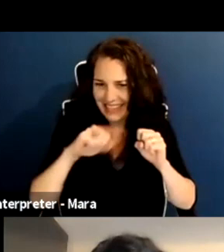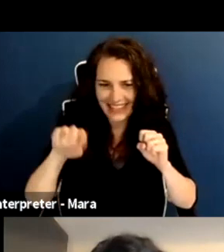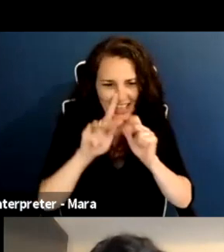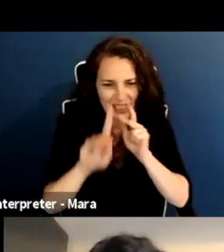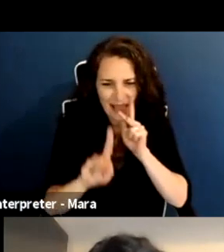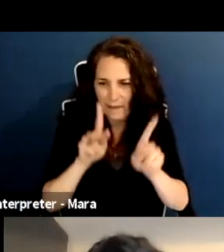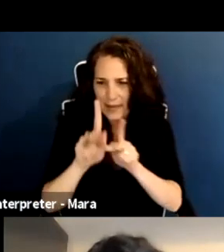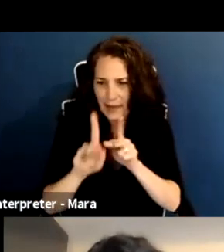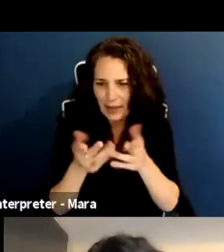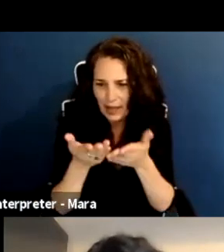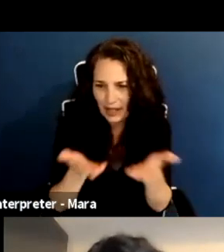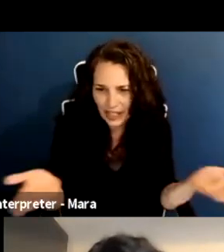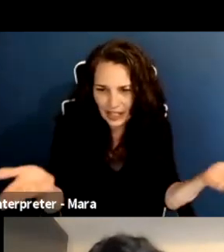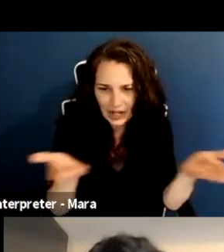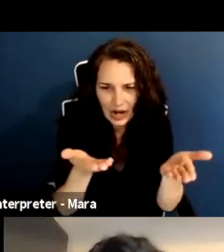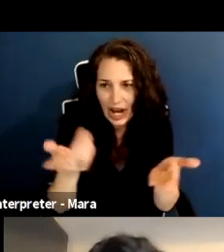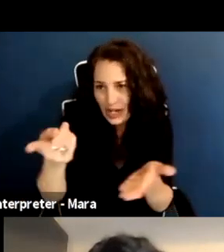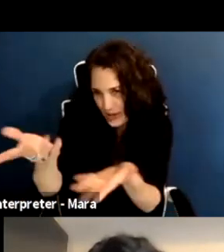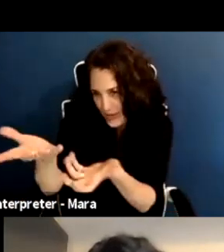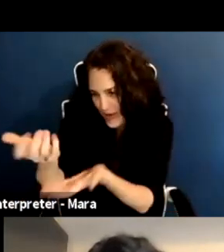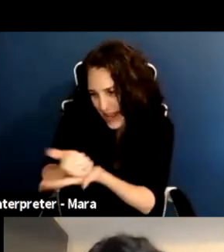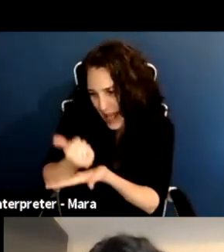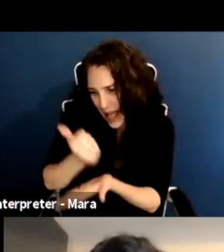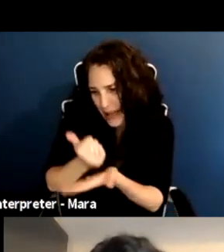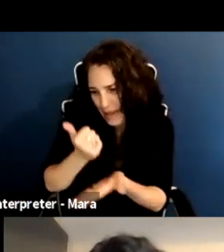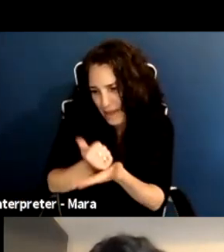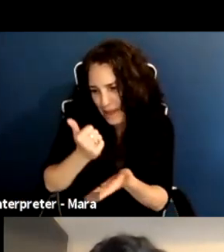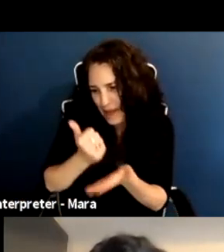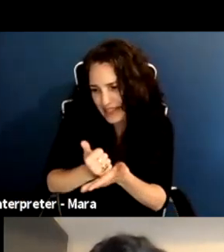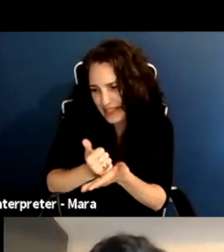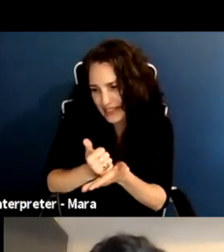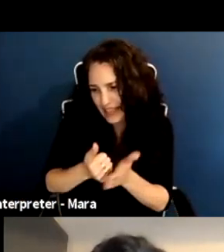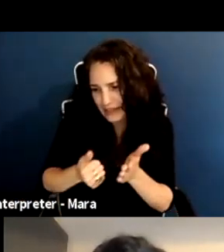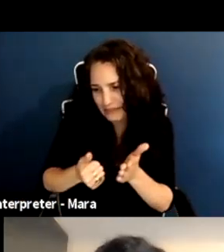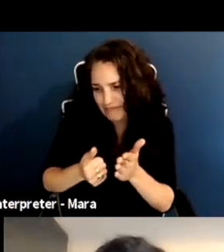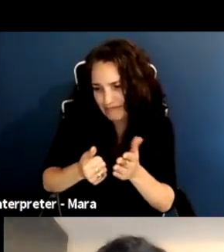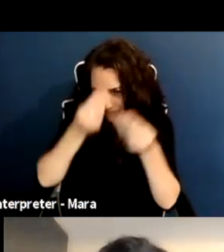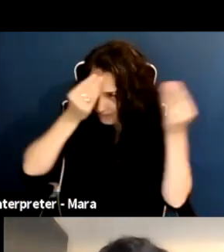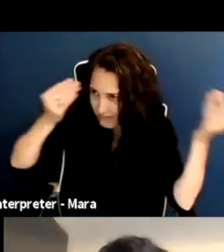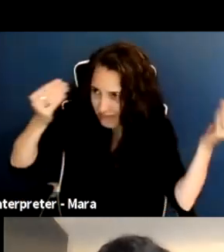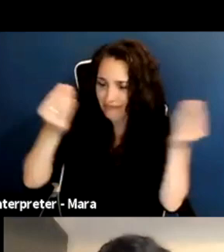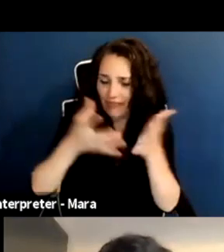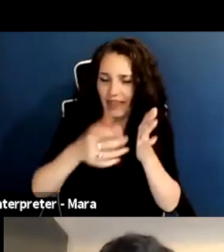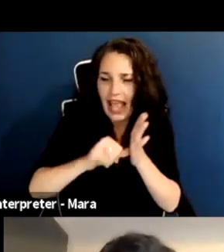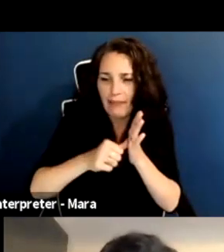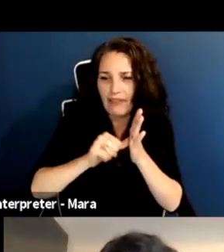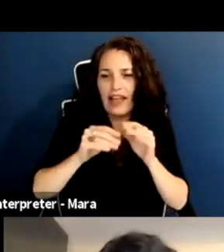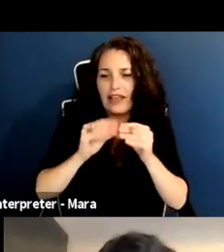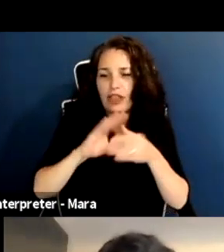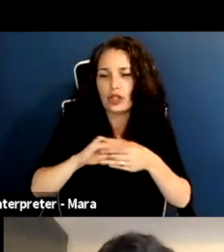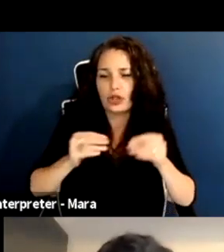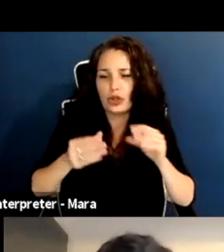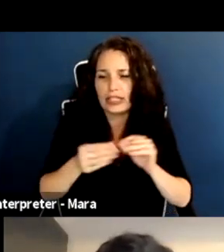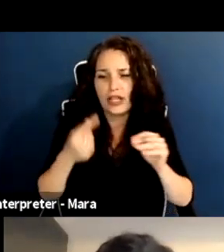that wants to help us amplify these stories. And so I completely agree with what Kayla and Chief Shire ll said,